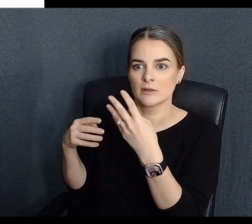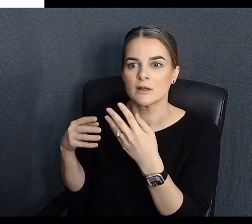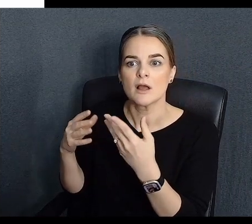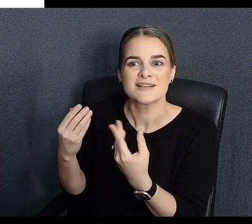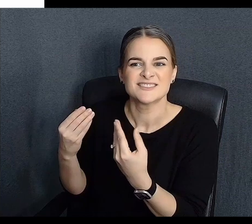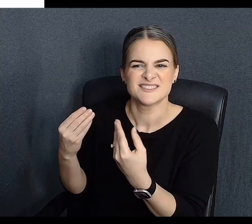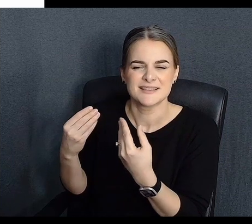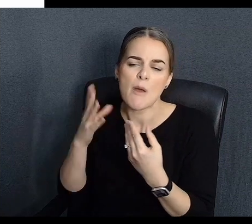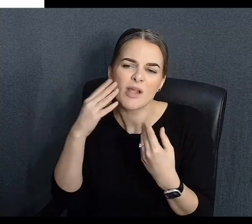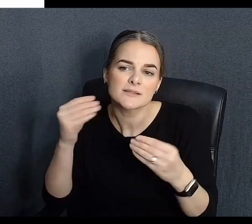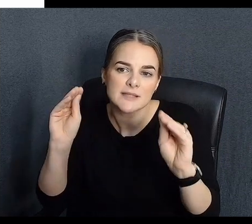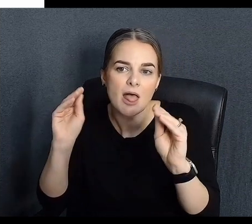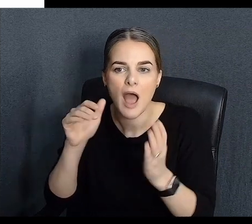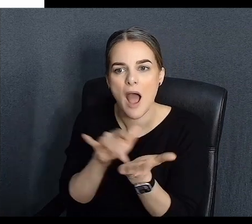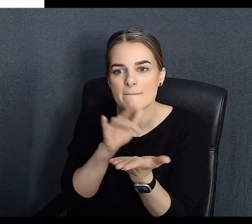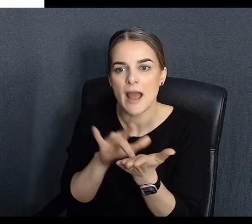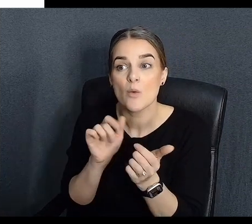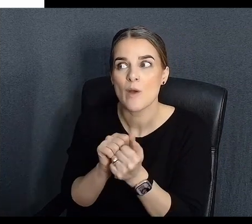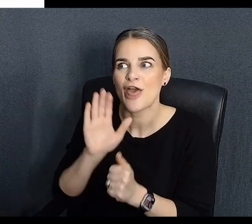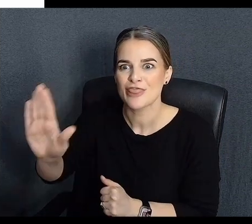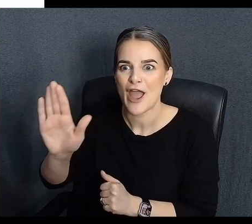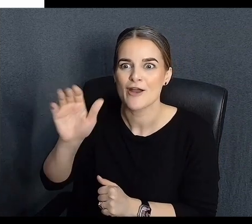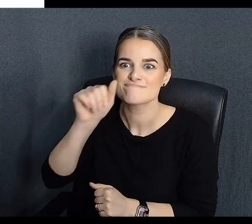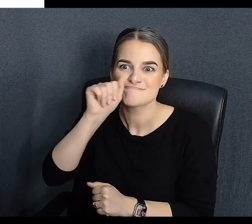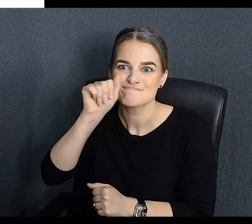iPads available with their proprietary apps and software.